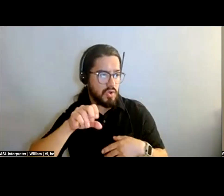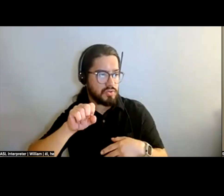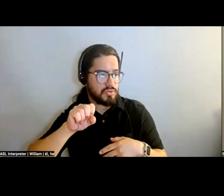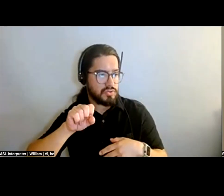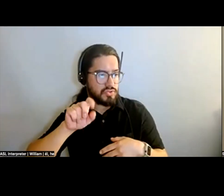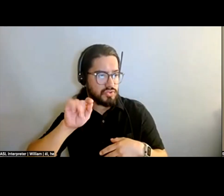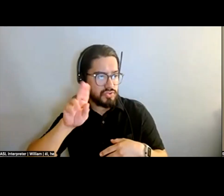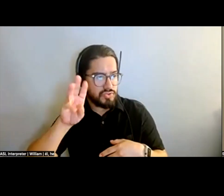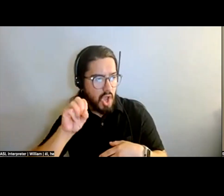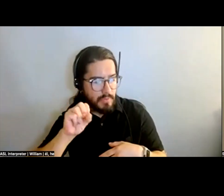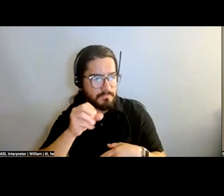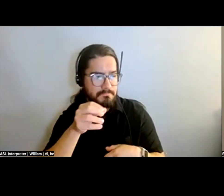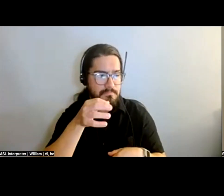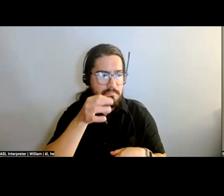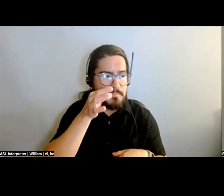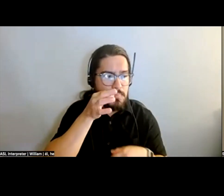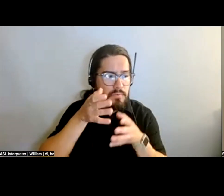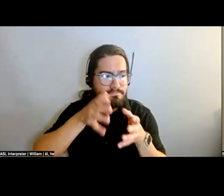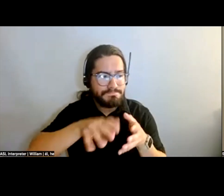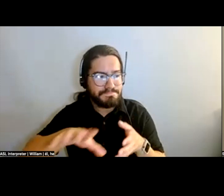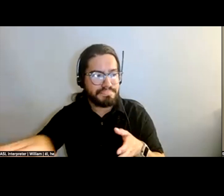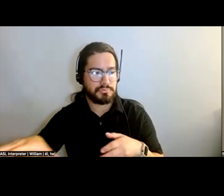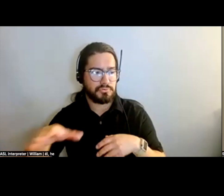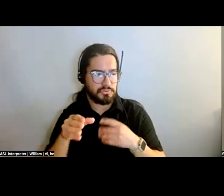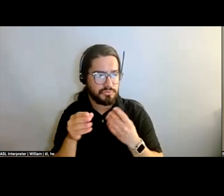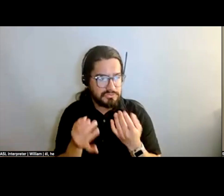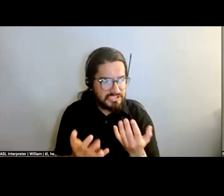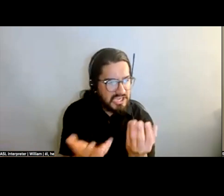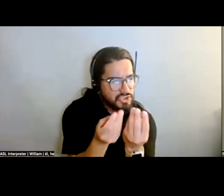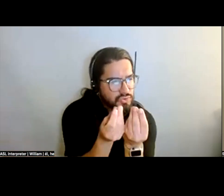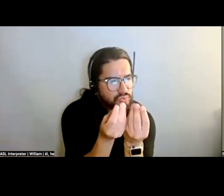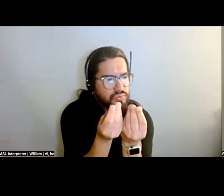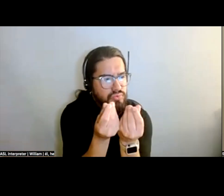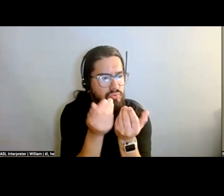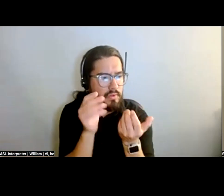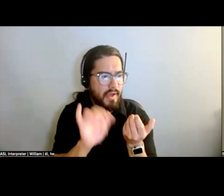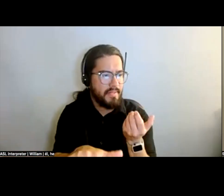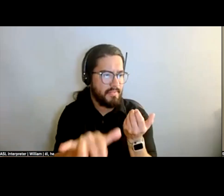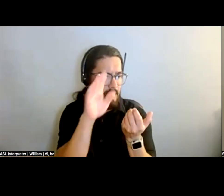in the bathtub, traces of early mornings alone water in cups